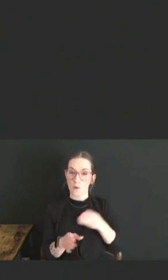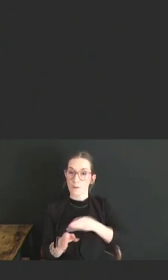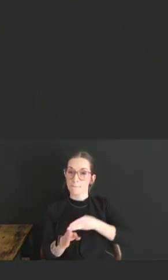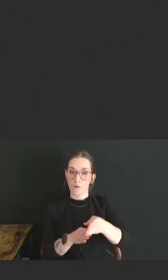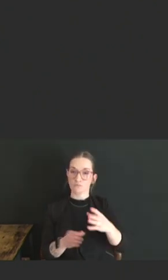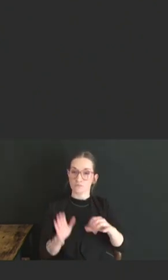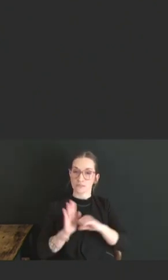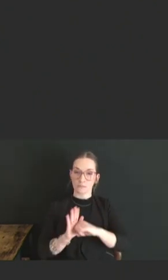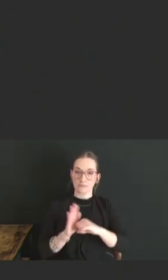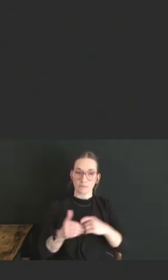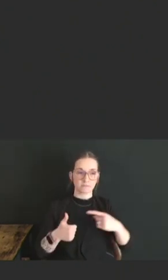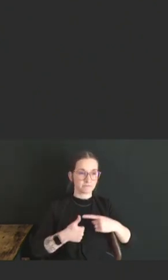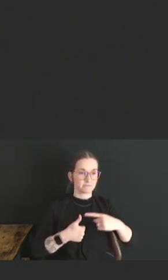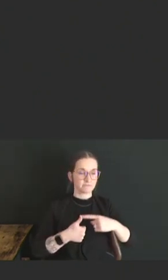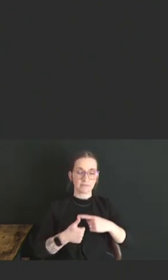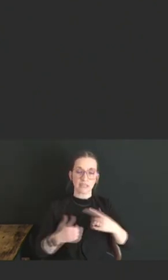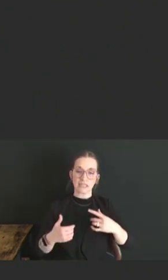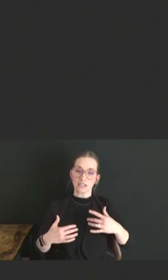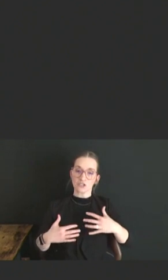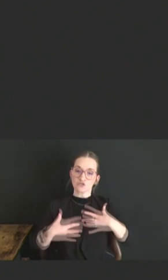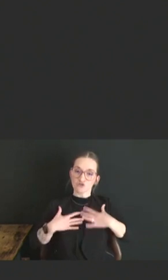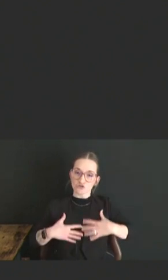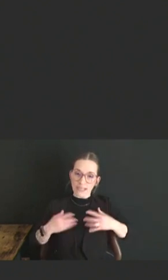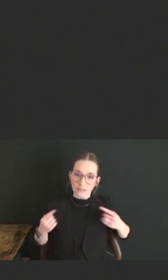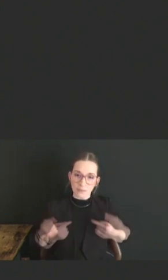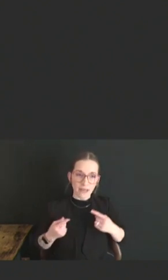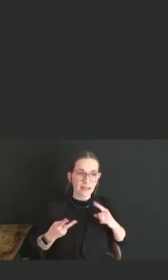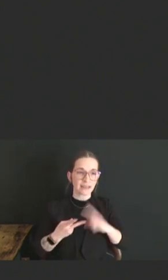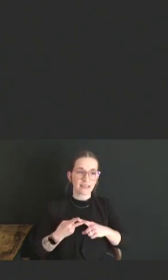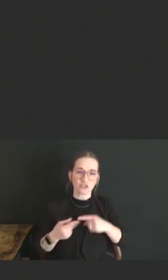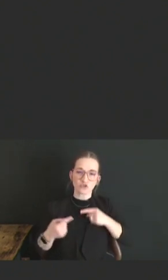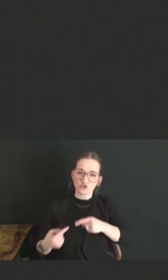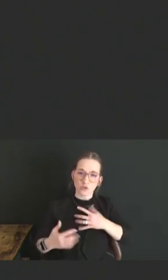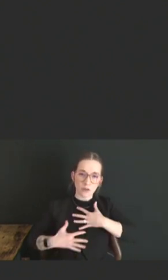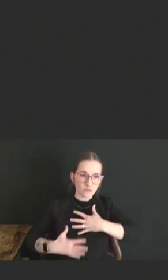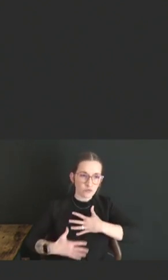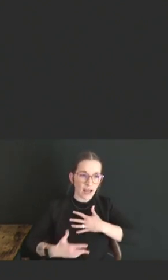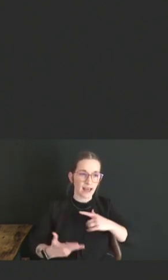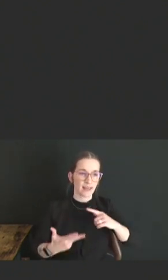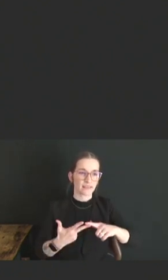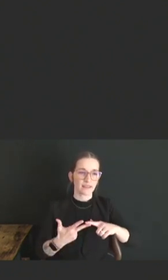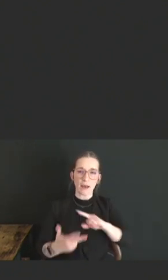chest pain, shortness of breath, palpitations, and fatigue. The proportion that answered yest